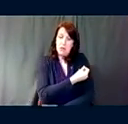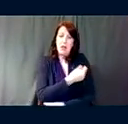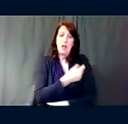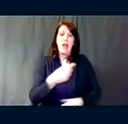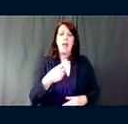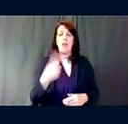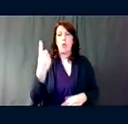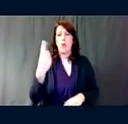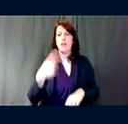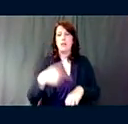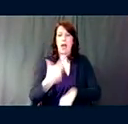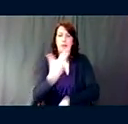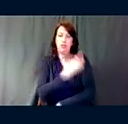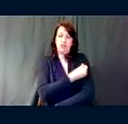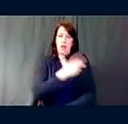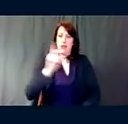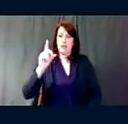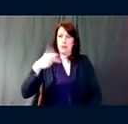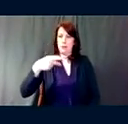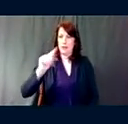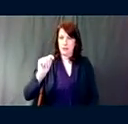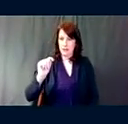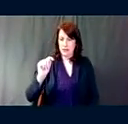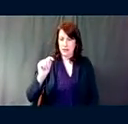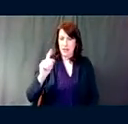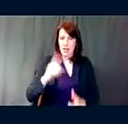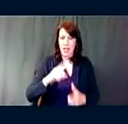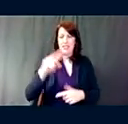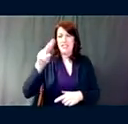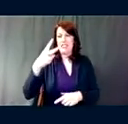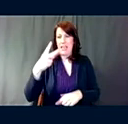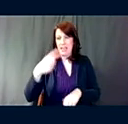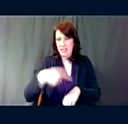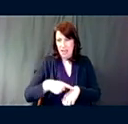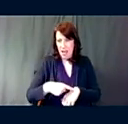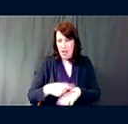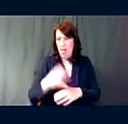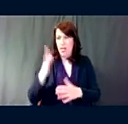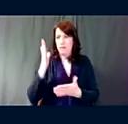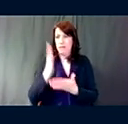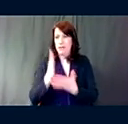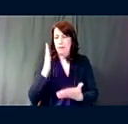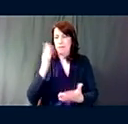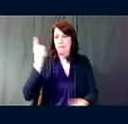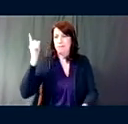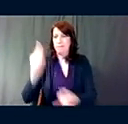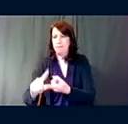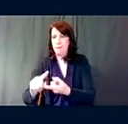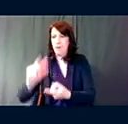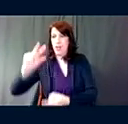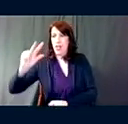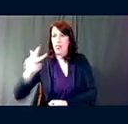GET IT AT BIRTH, MAYBE ONE SHOT OF DTP, MAYBE THE SECOND AND STOP, AND THERE'S A BIG DROP-OFF